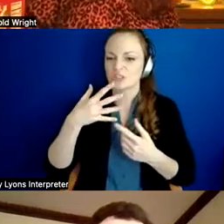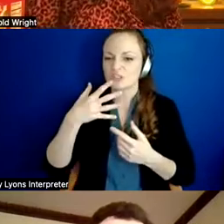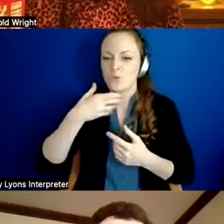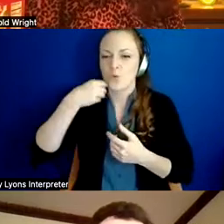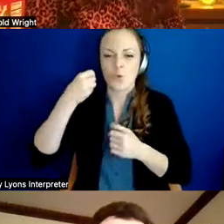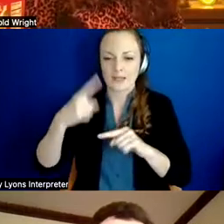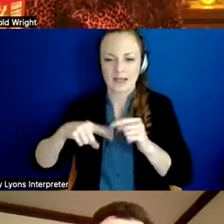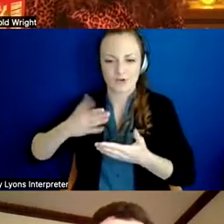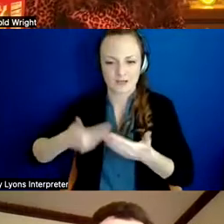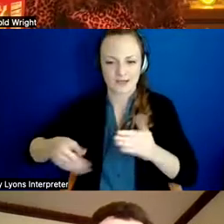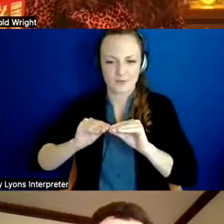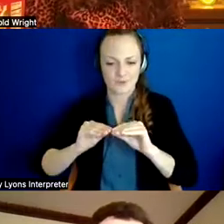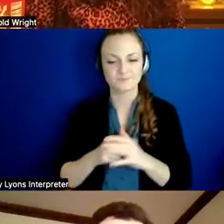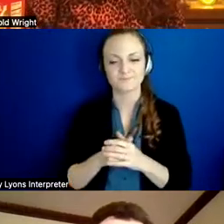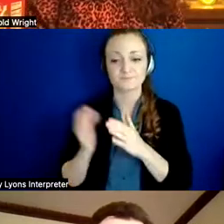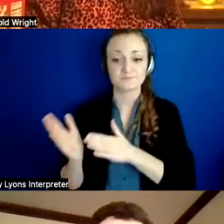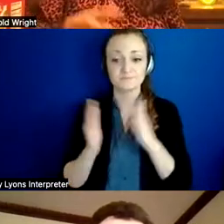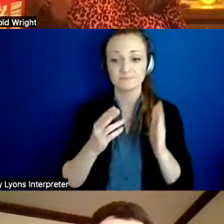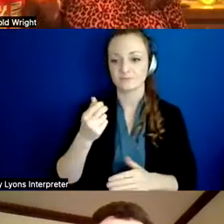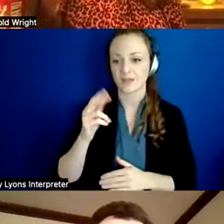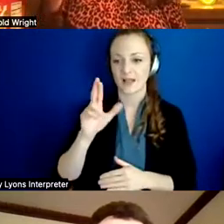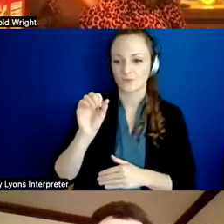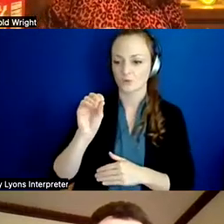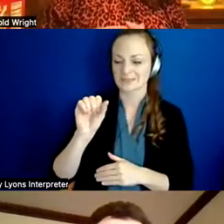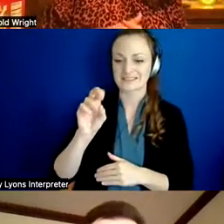There's lots of recipes online and It's actually 19:34:25 really interesting. I'll share this